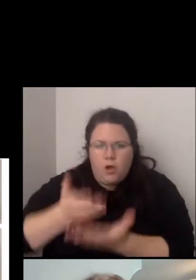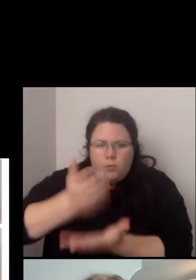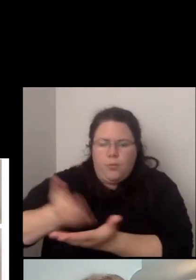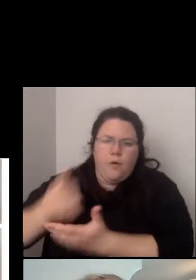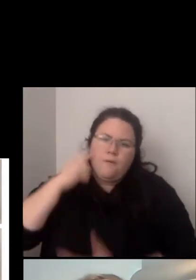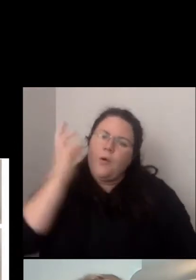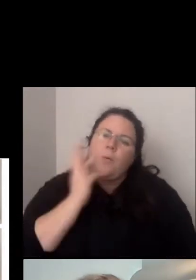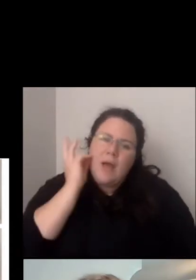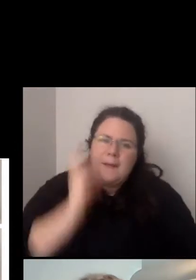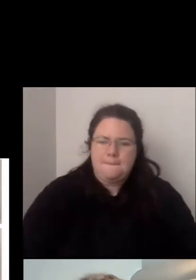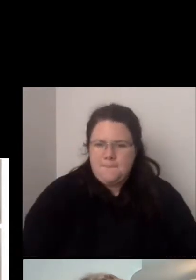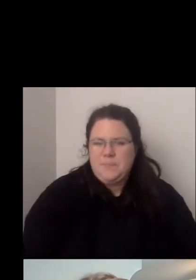Some very cool stuff.